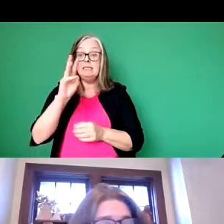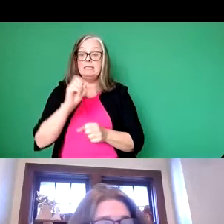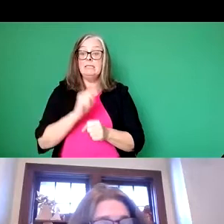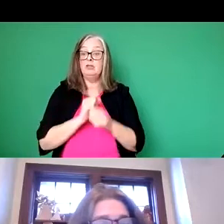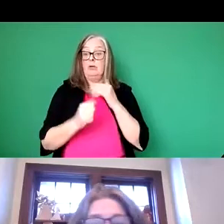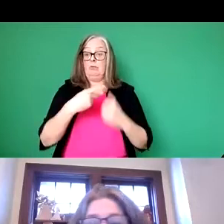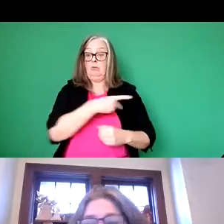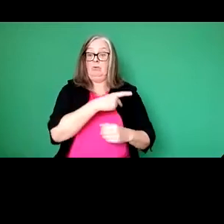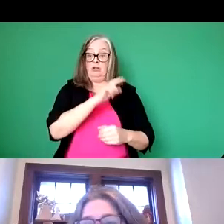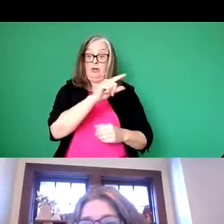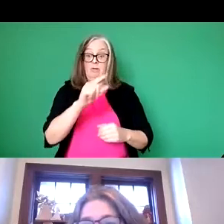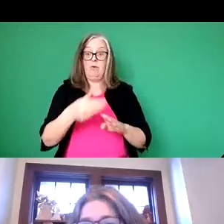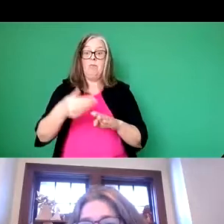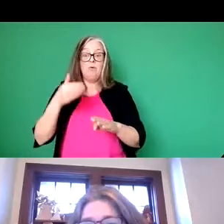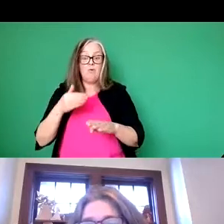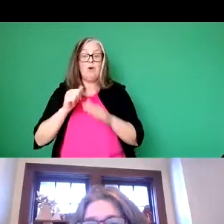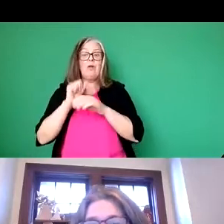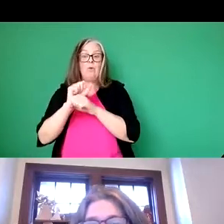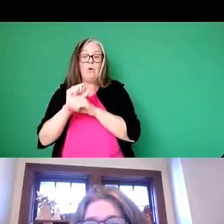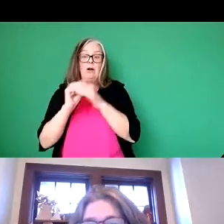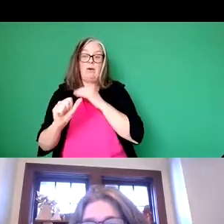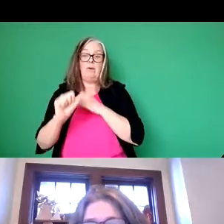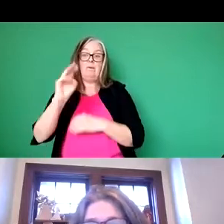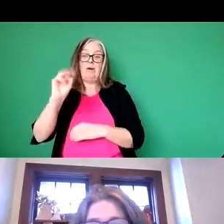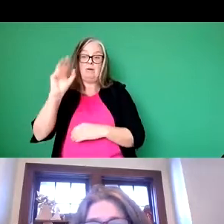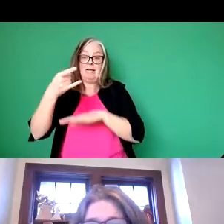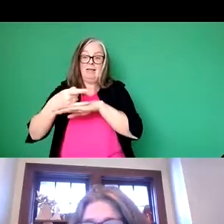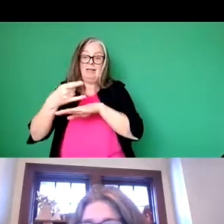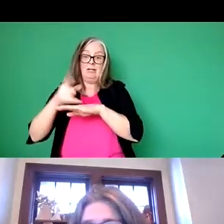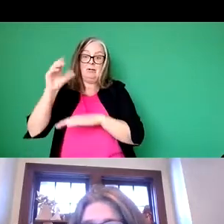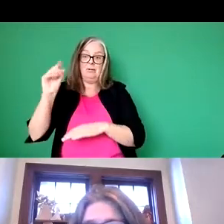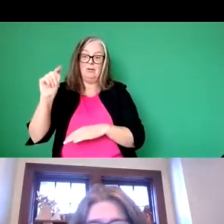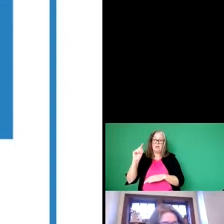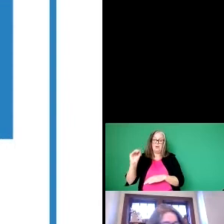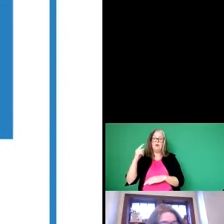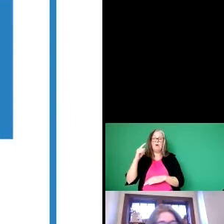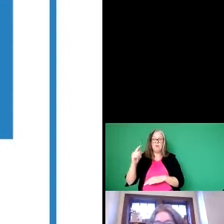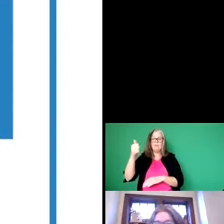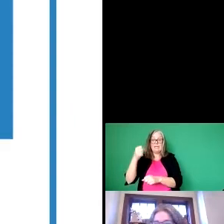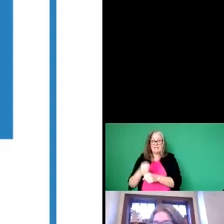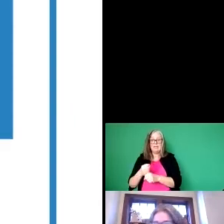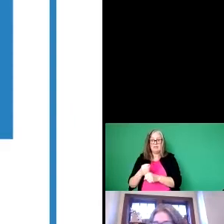10 years was manitoba start so welcome our panelists and we look forward to the discussion